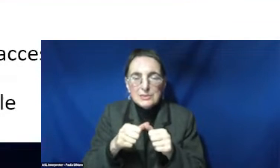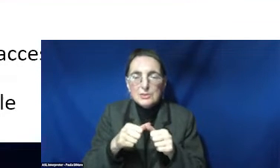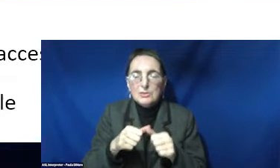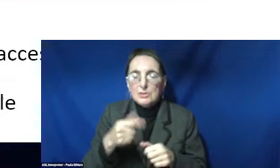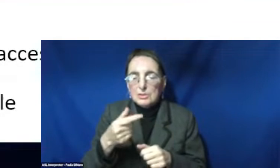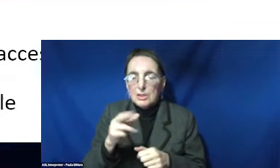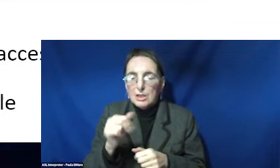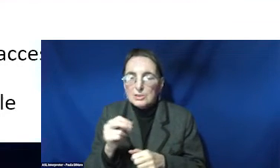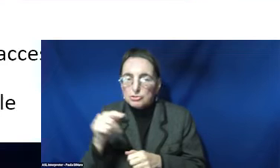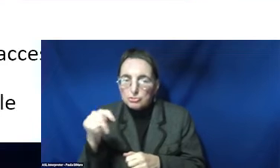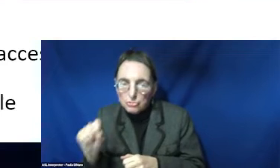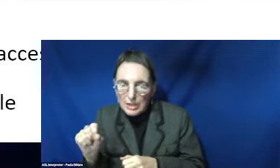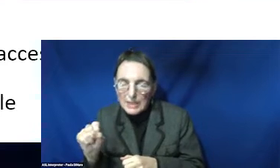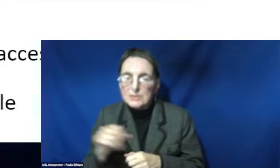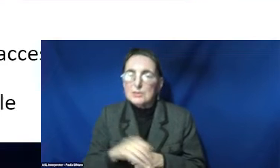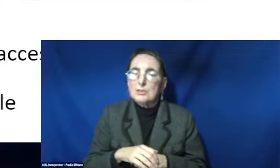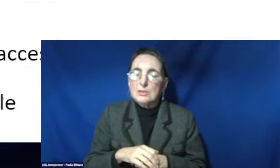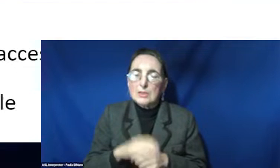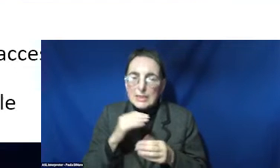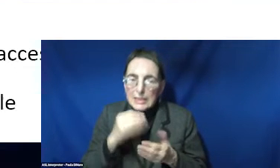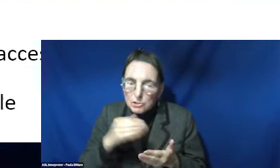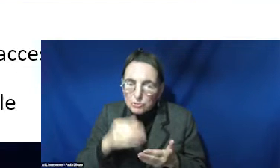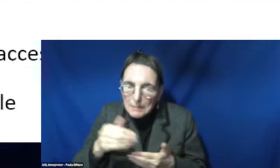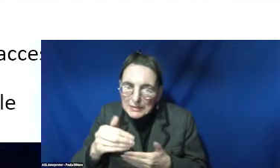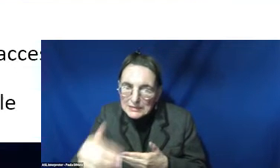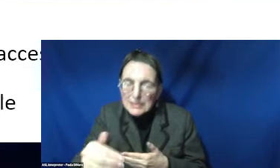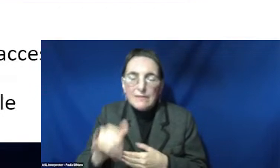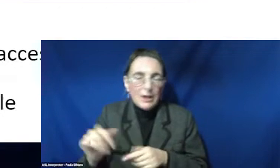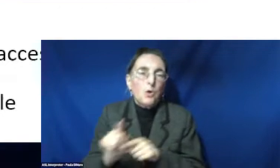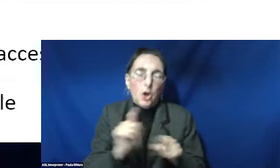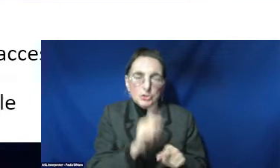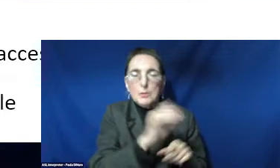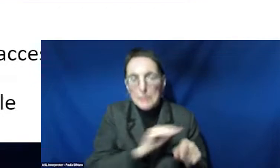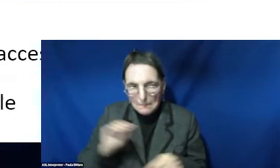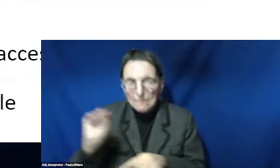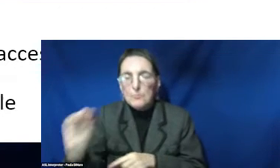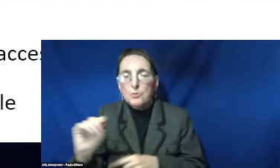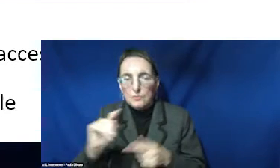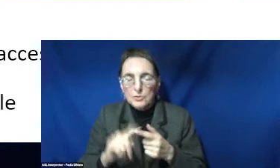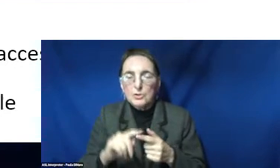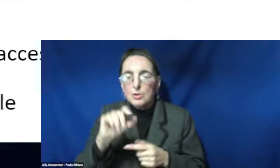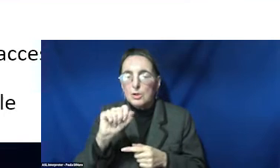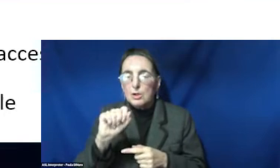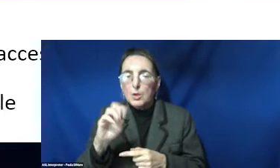Continuing Grant Increments. That will also be moved to Awards and Reporting. So just look out for that.